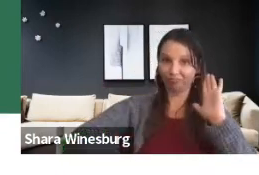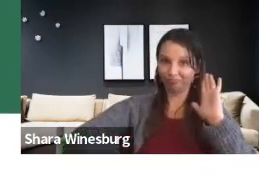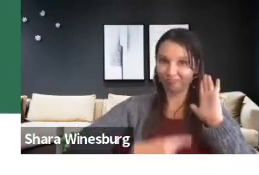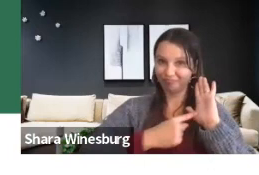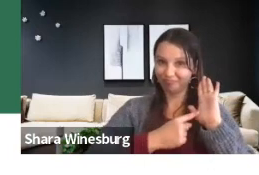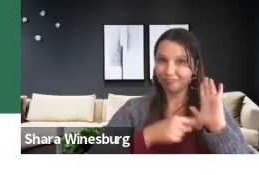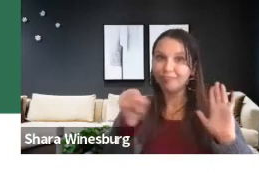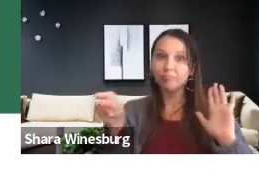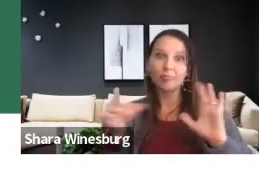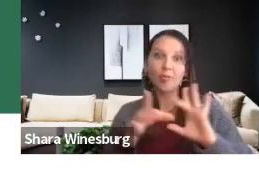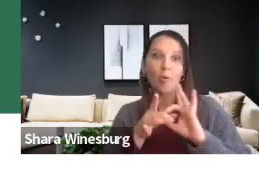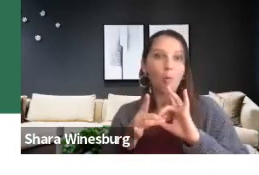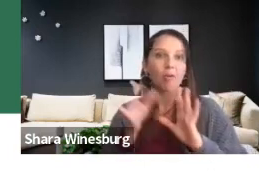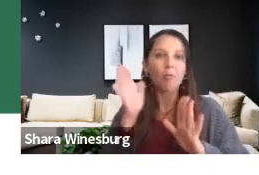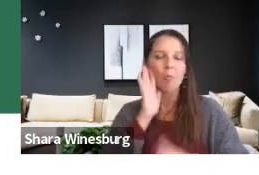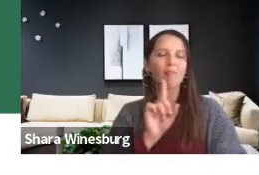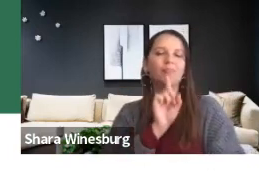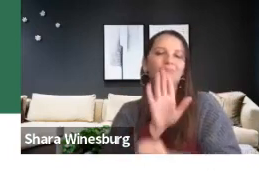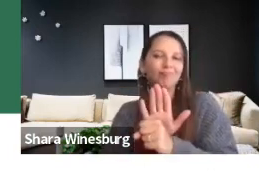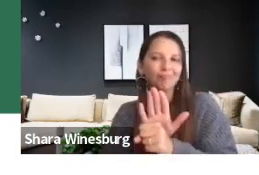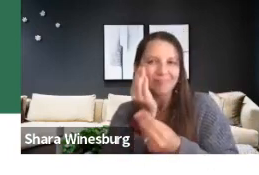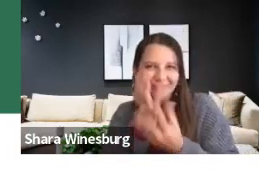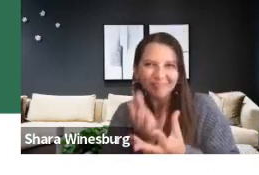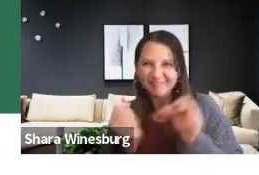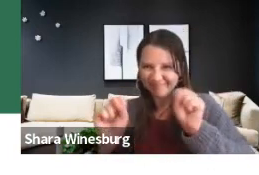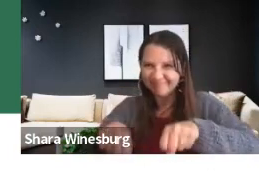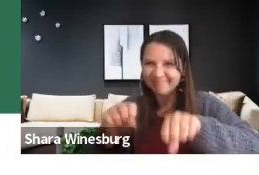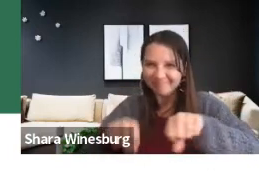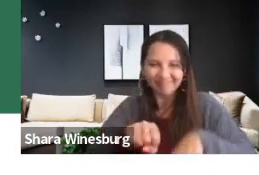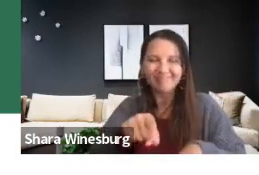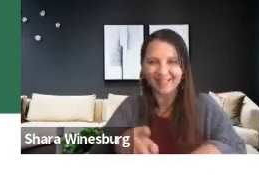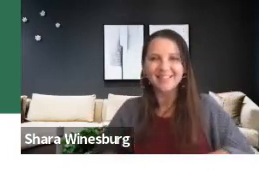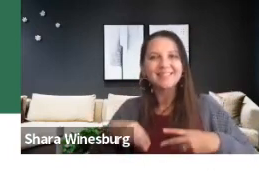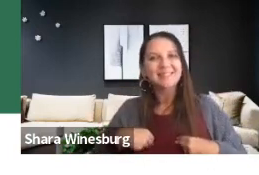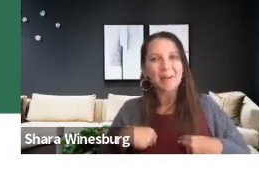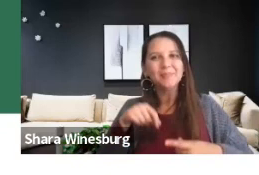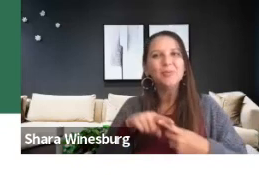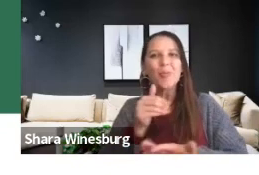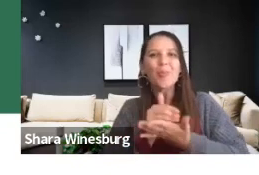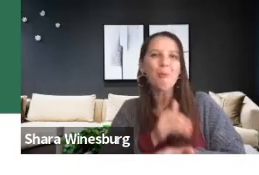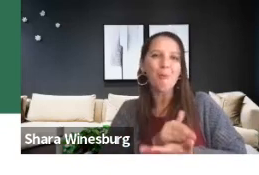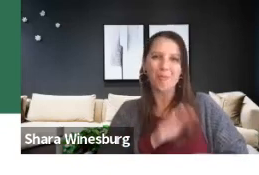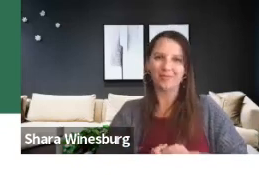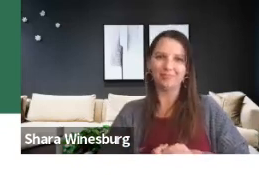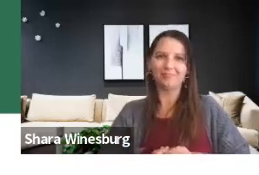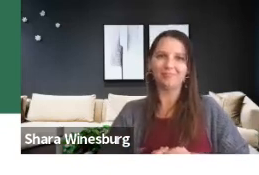out the form, the platform coordinator will go ahead and confirm if your enrollment is